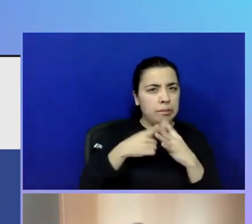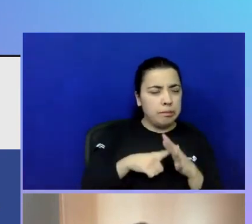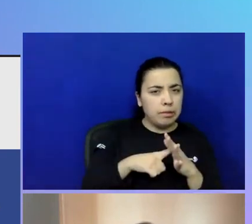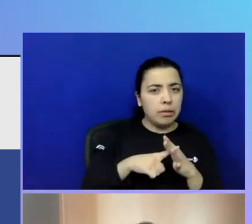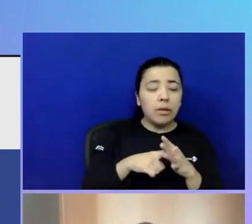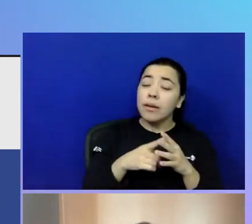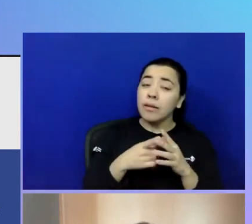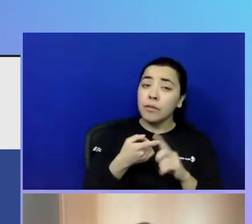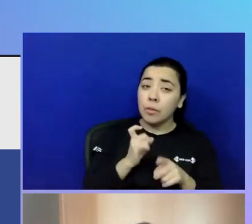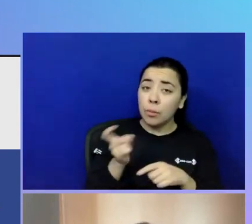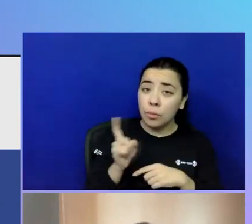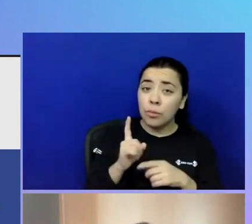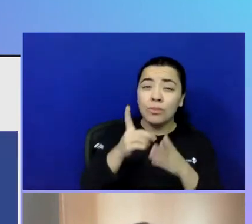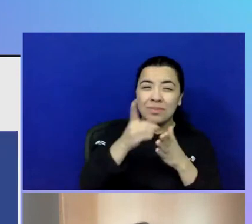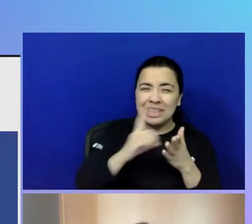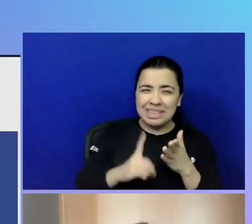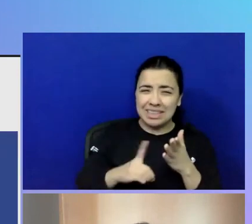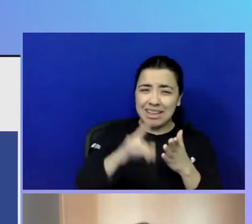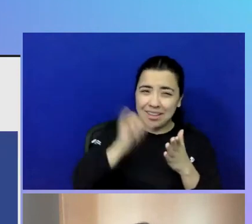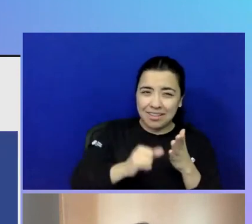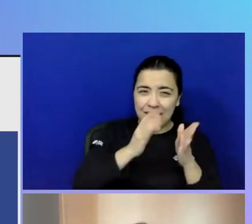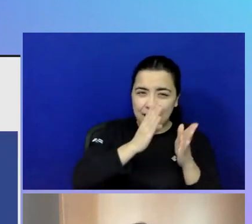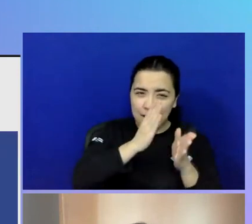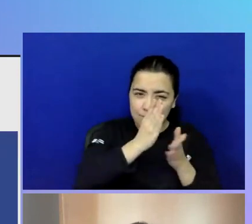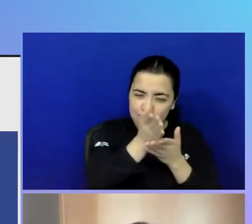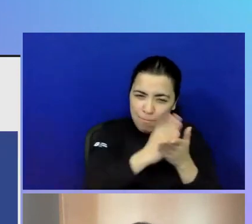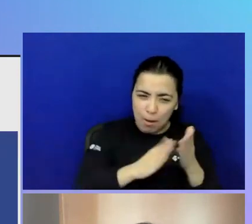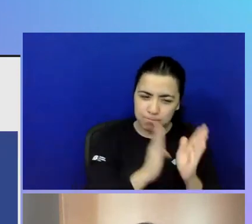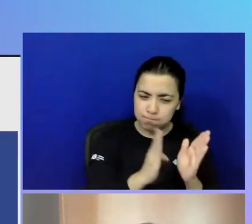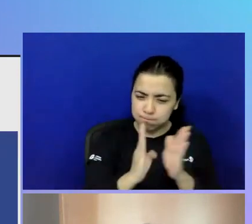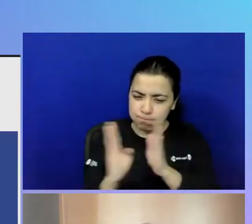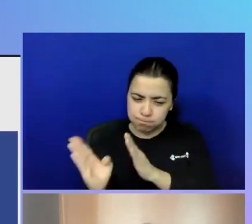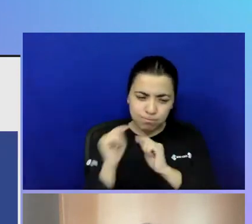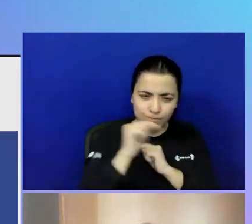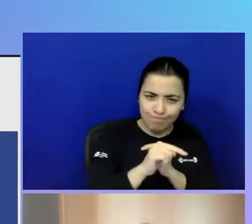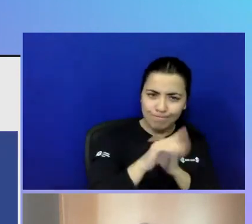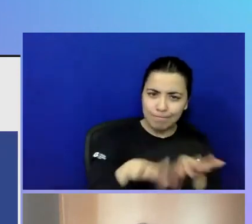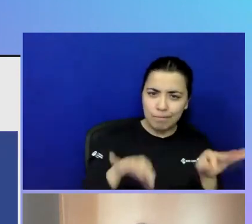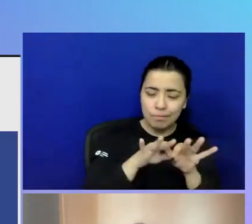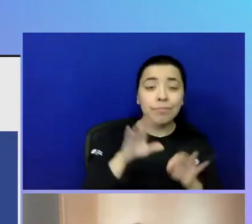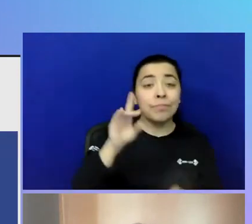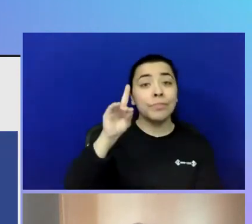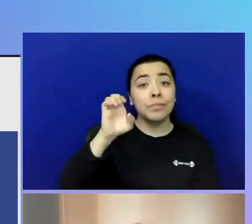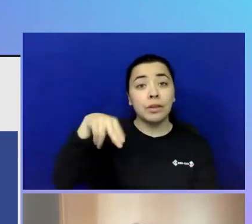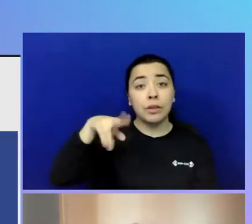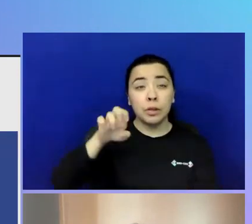phase. And according to a DCU study, 67% of accessibility